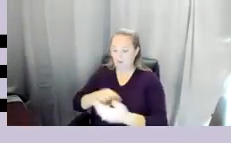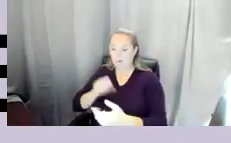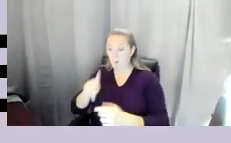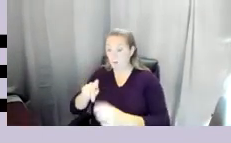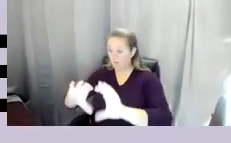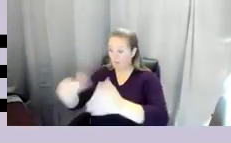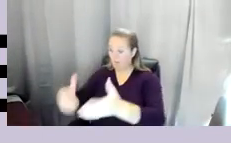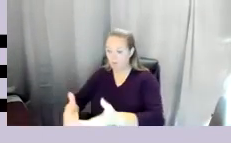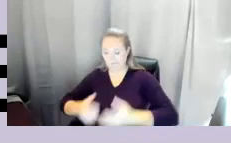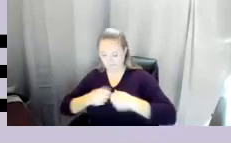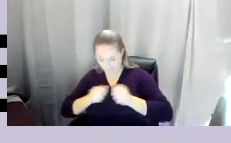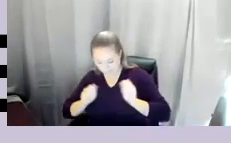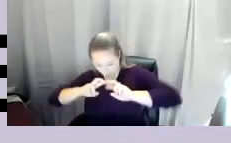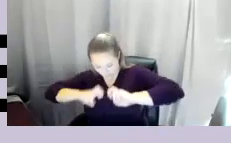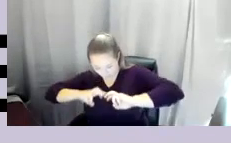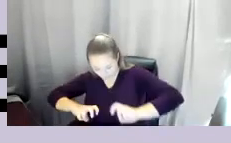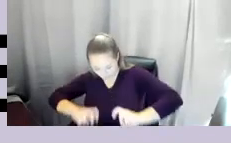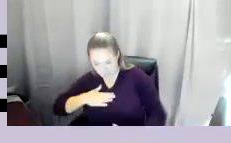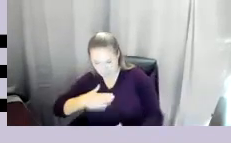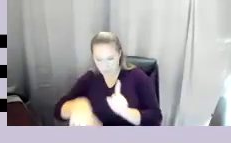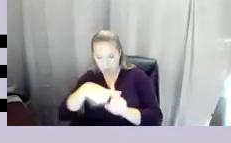PURPOSE OF THESE ASSESSMENTS IS FOR COMMUNITIES